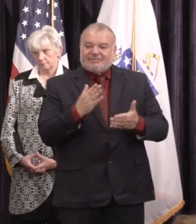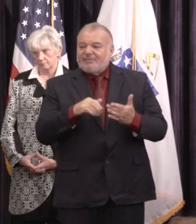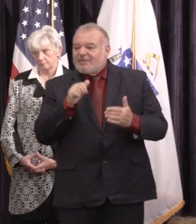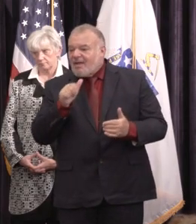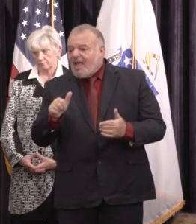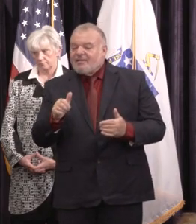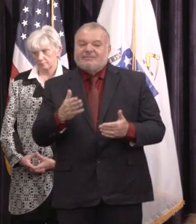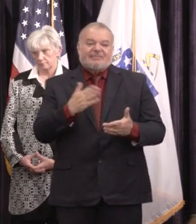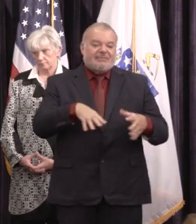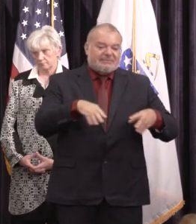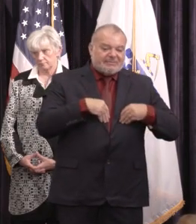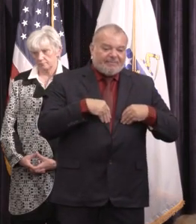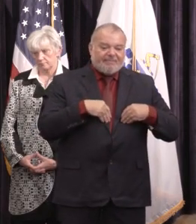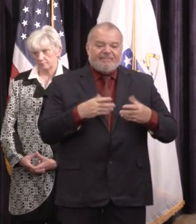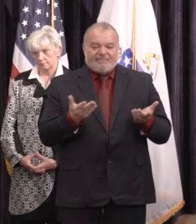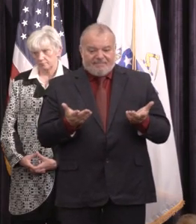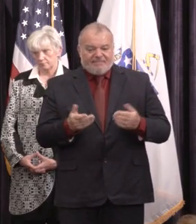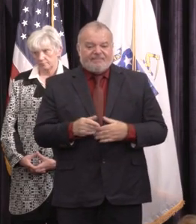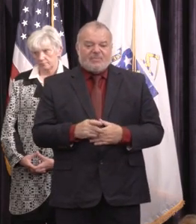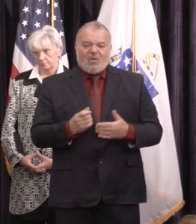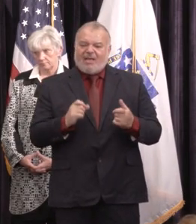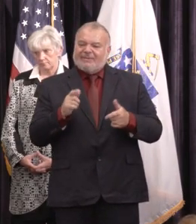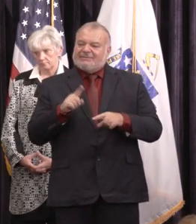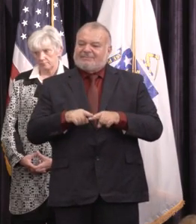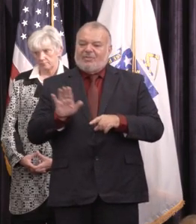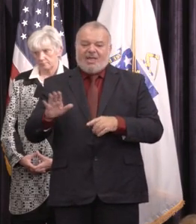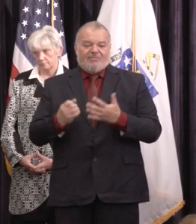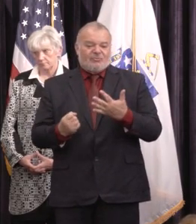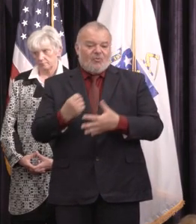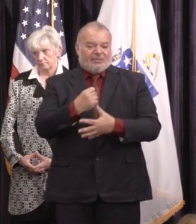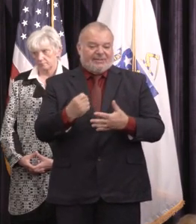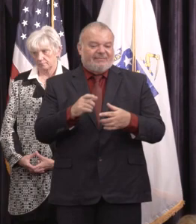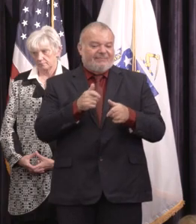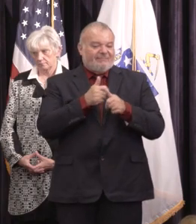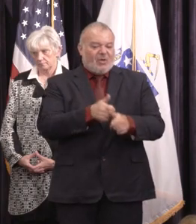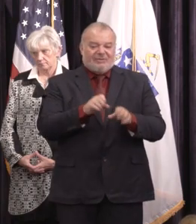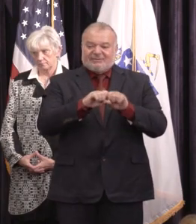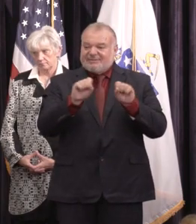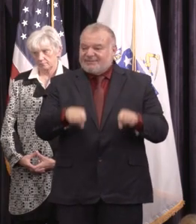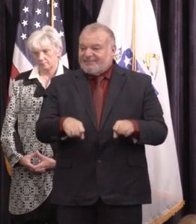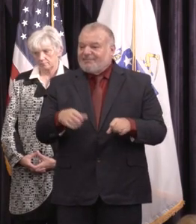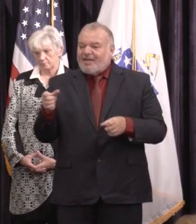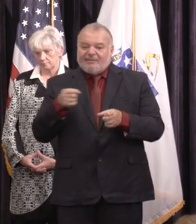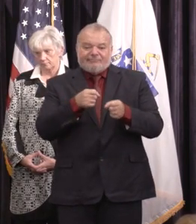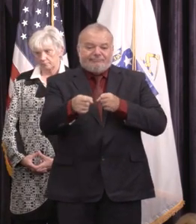to that prioritization. We have been clear as an administration and doing something I don't